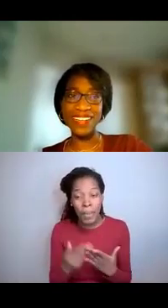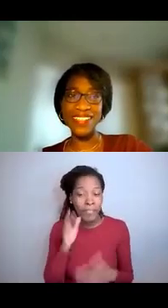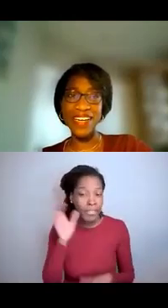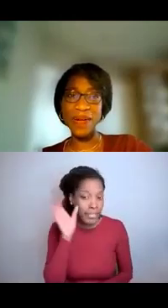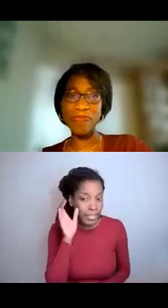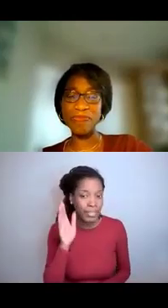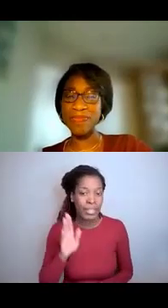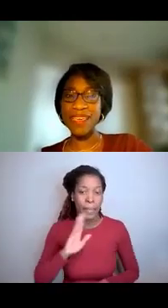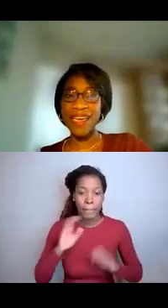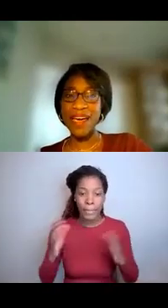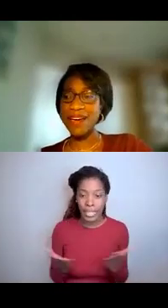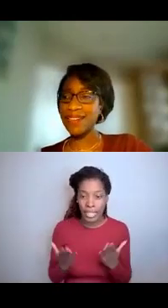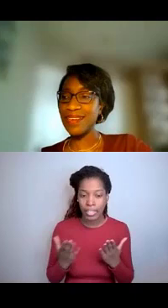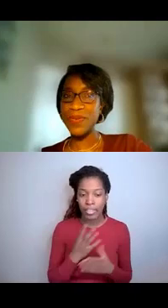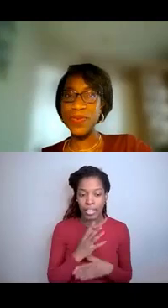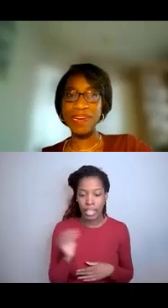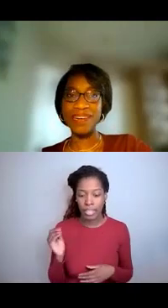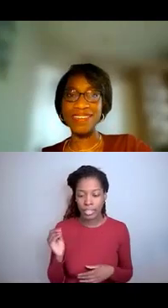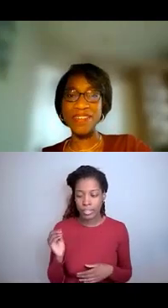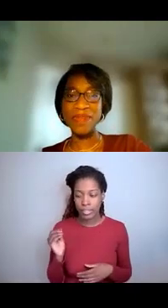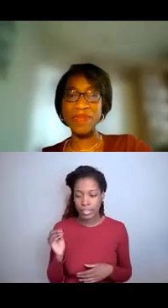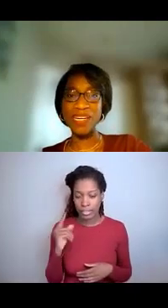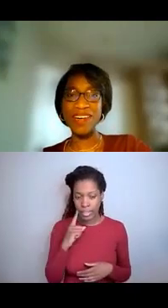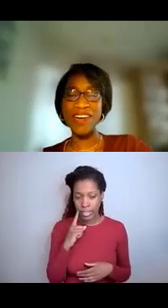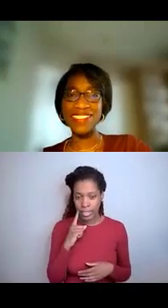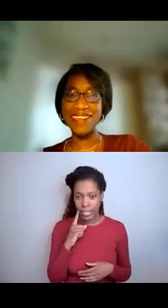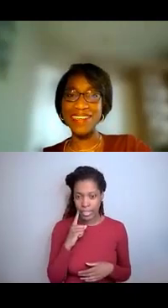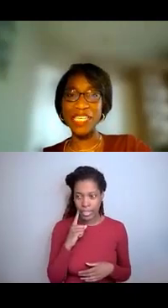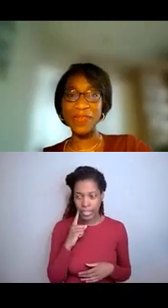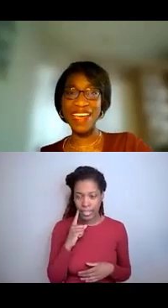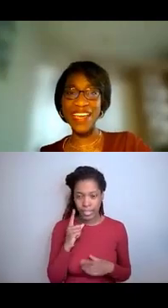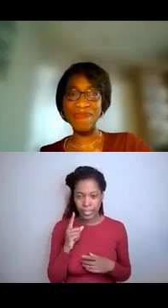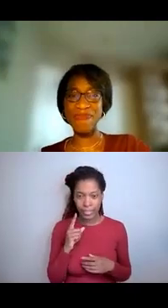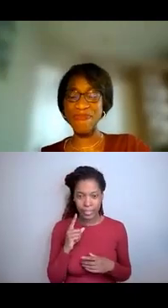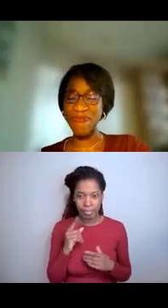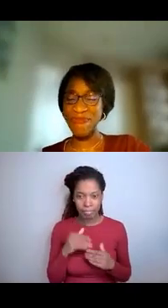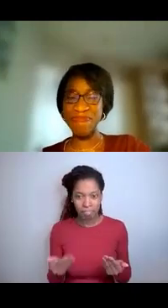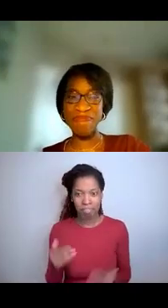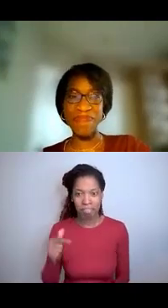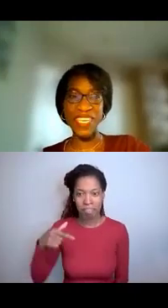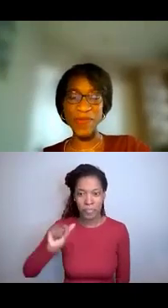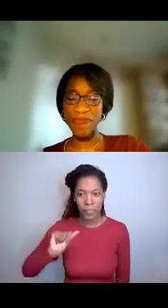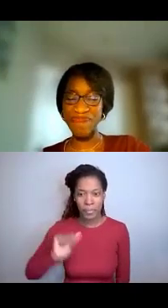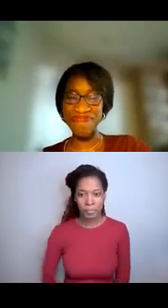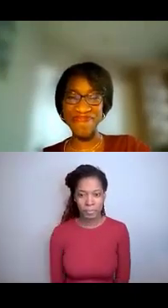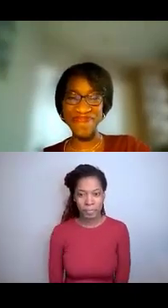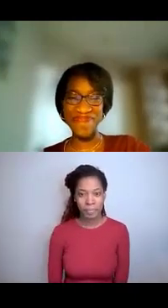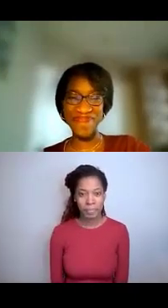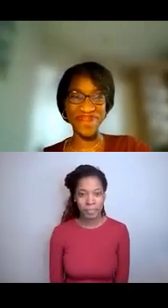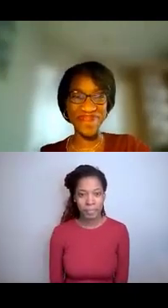and I think we're on to Q and A. Elyse Sullivan: Wonderful. Thank you so much,